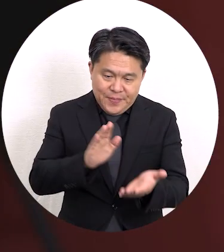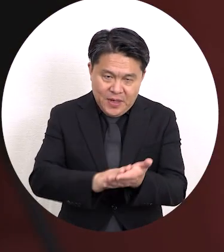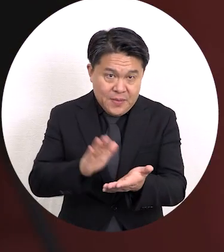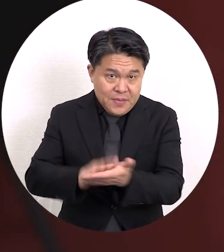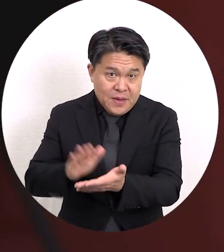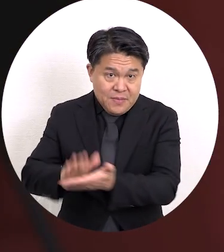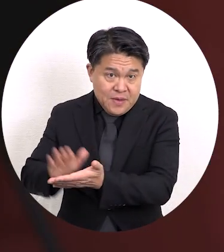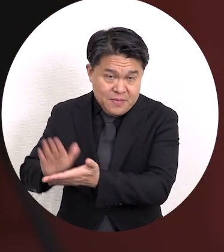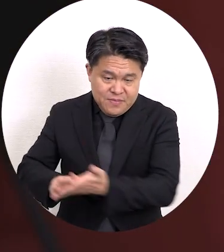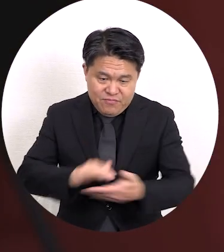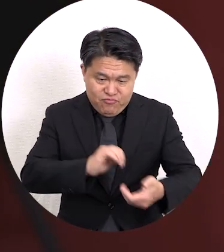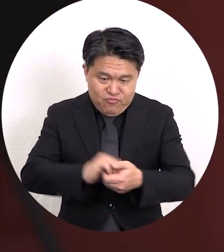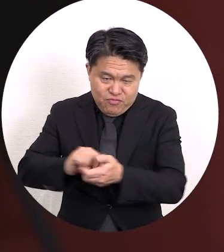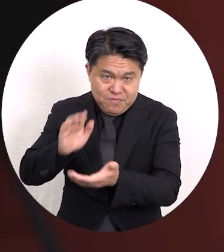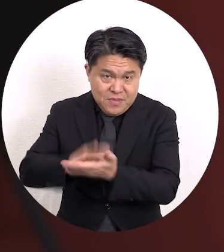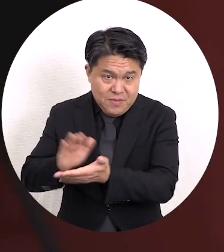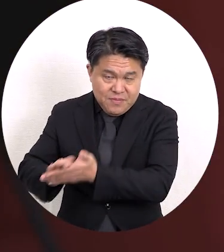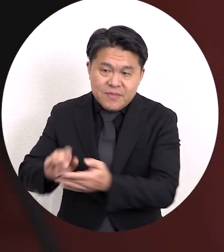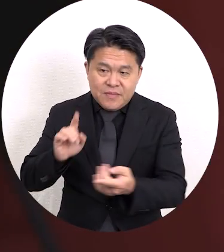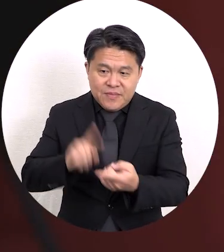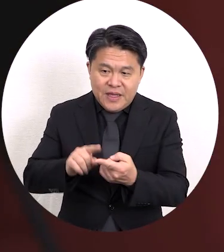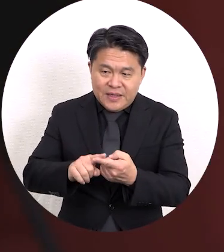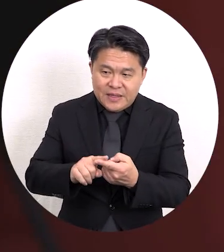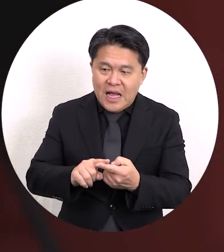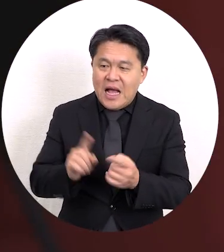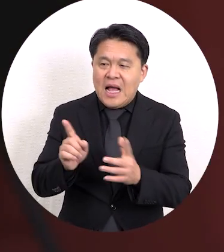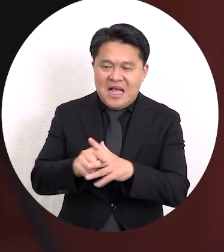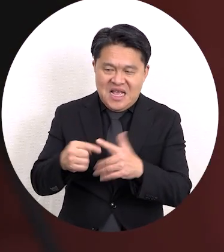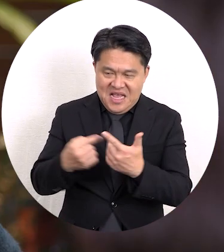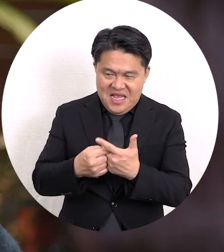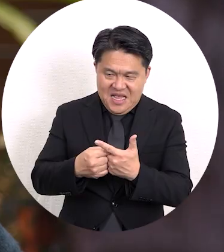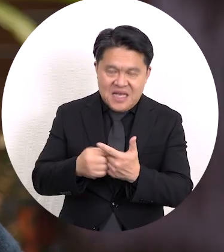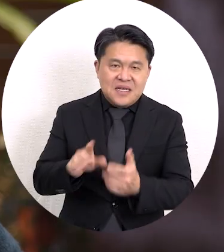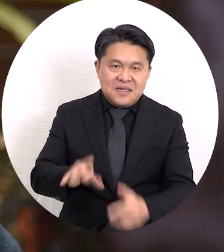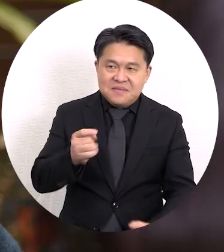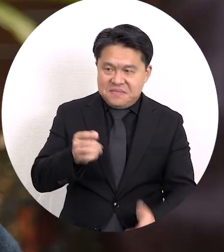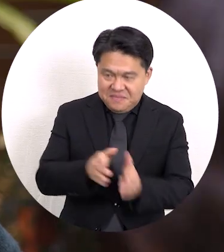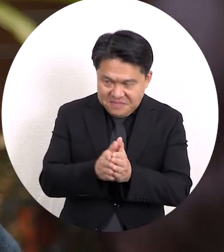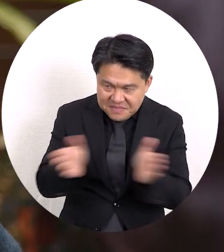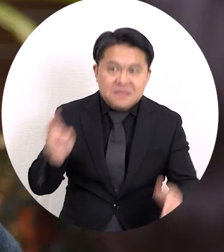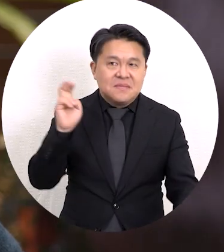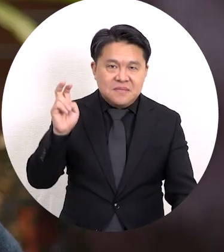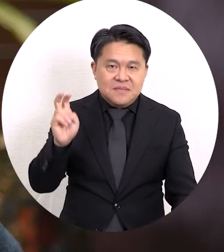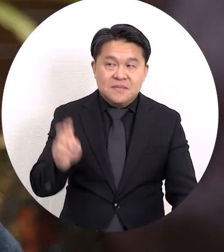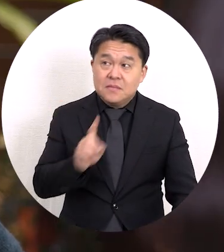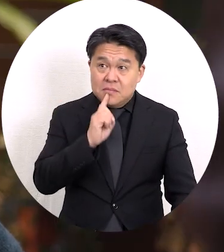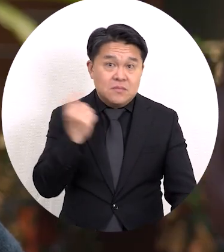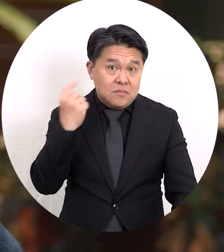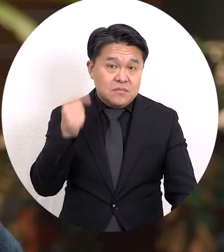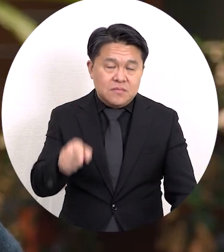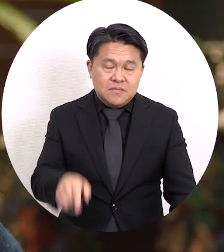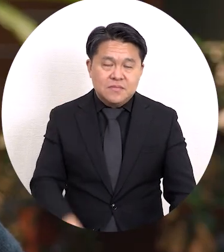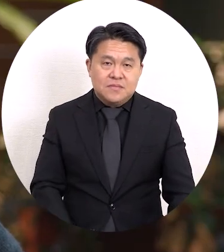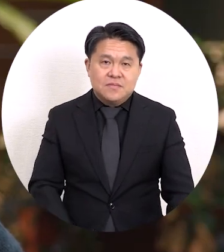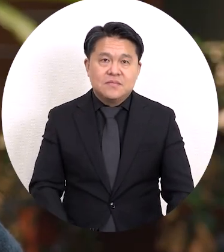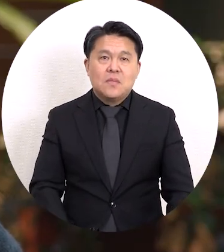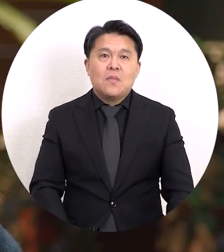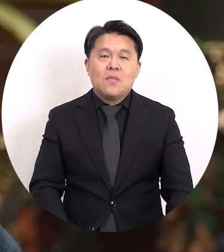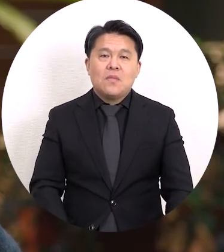and an awareness of regular beats, which is a theory that some researchers propose.